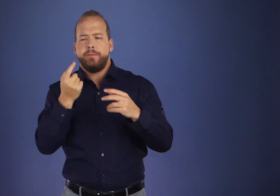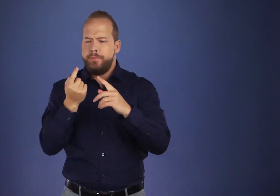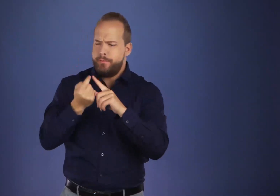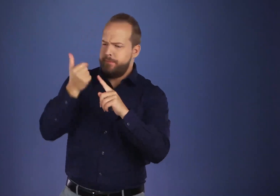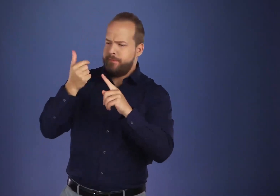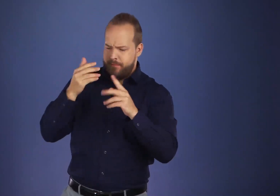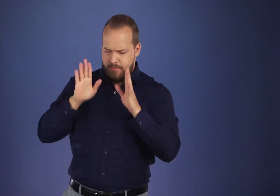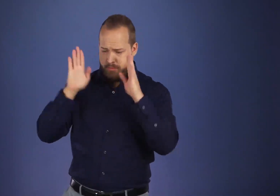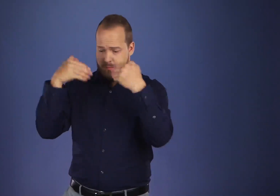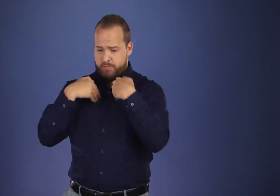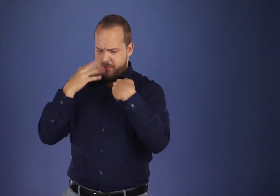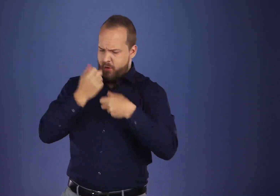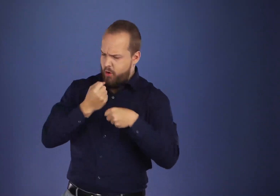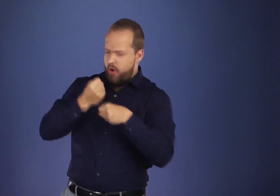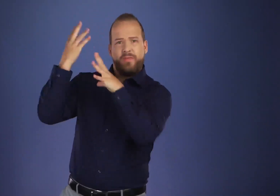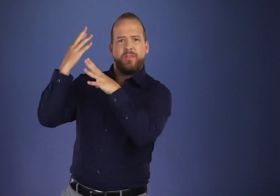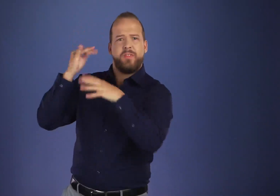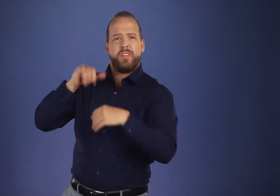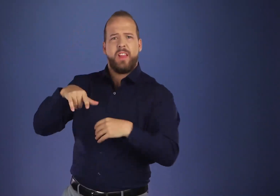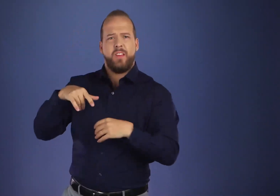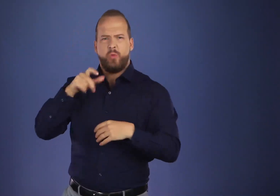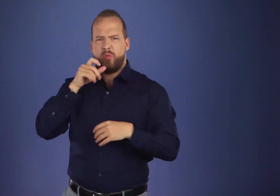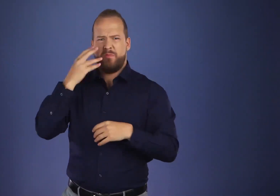is given a determined and persistent trial.